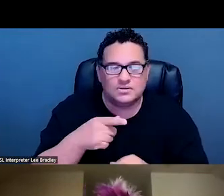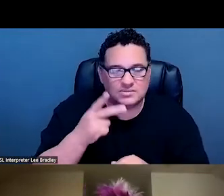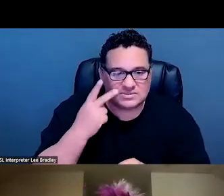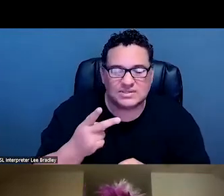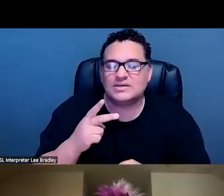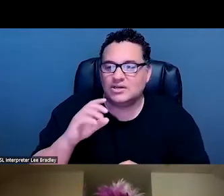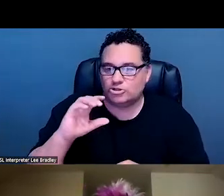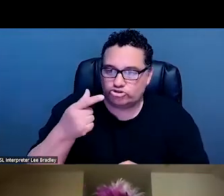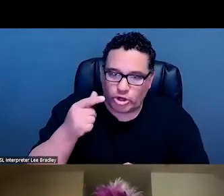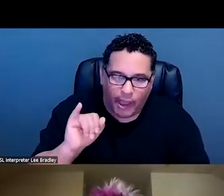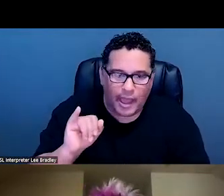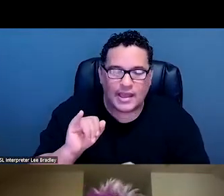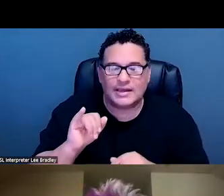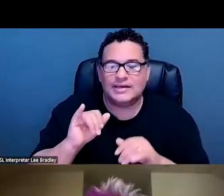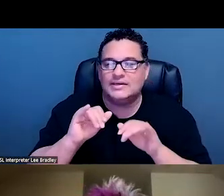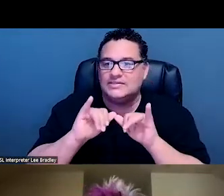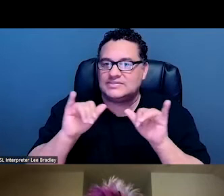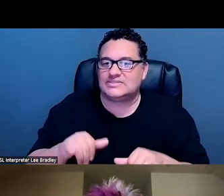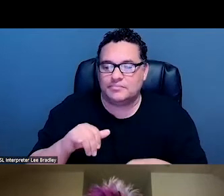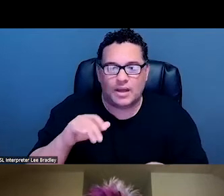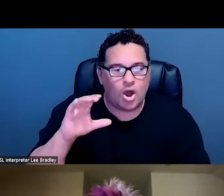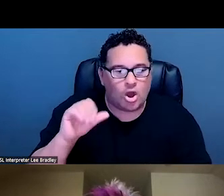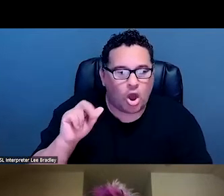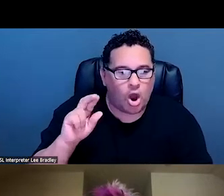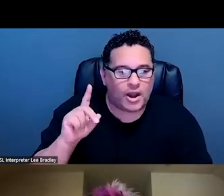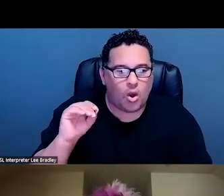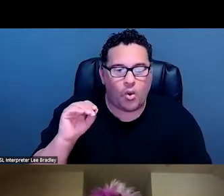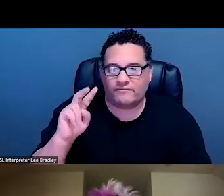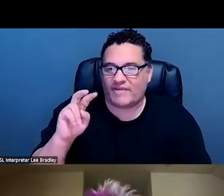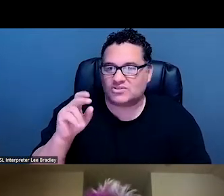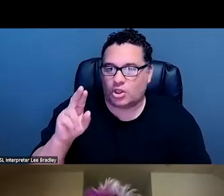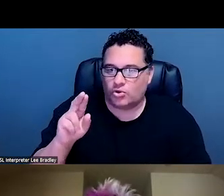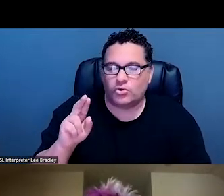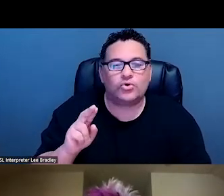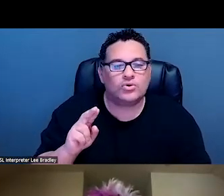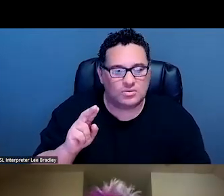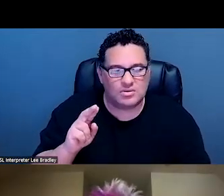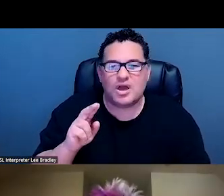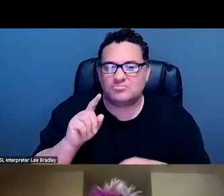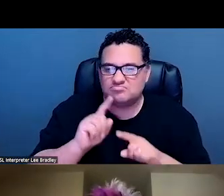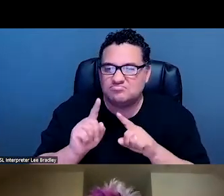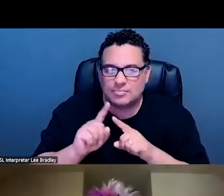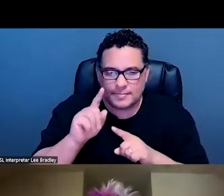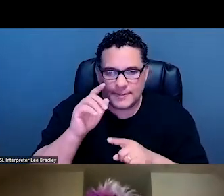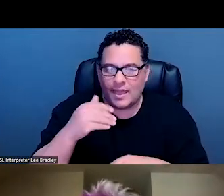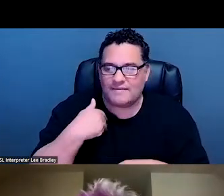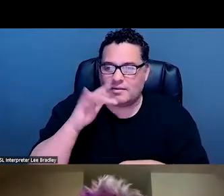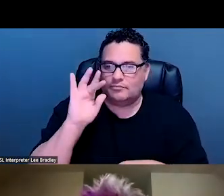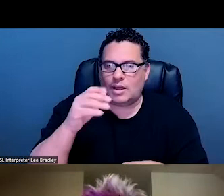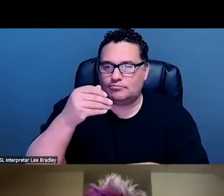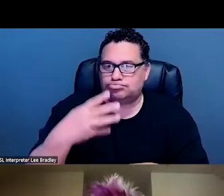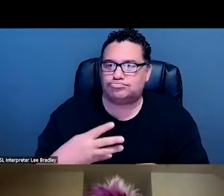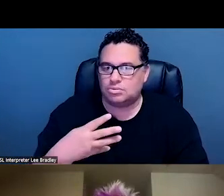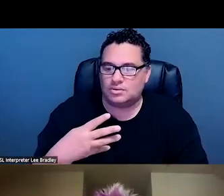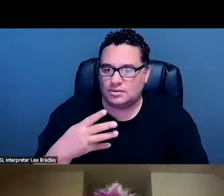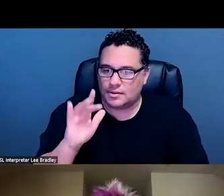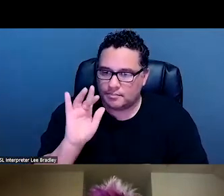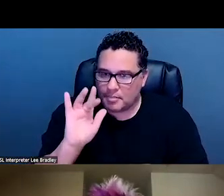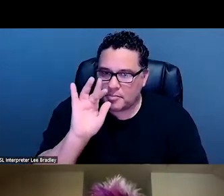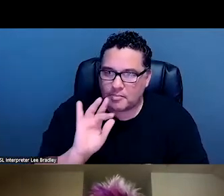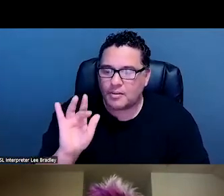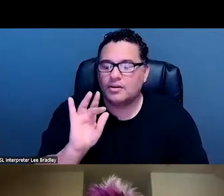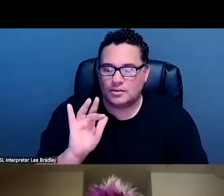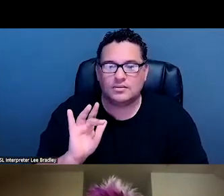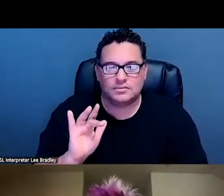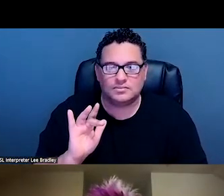WE MAKE BIG USE OF DROP DOWN MENUS TO MAKE THIS A VERY QUICKLY POPULATED DATABASE. NEXT SLIDE.